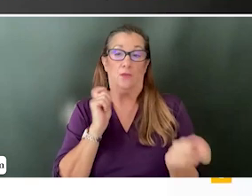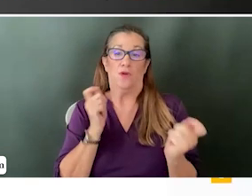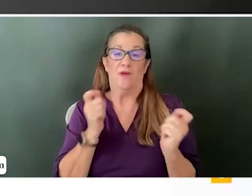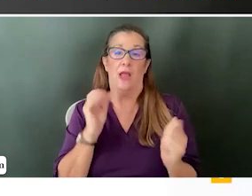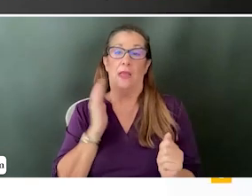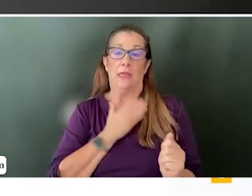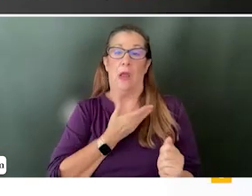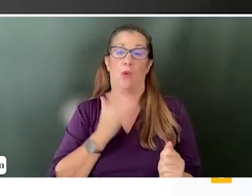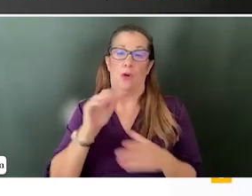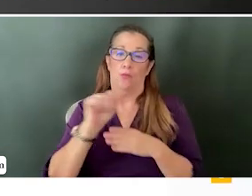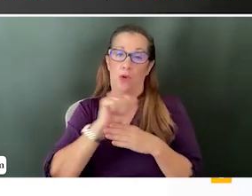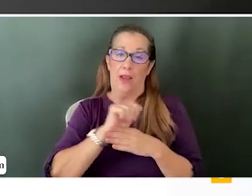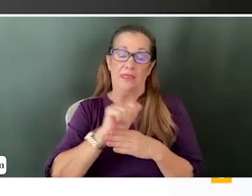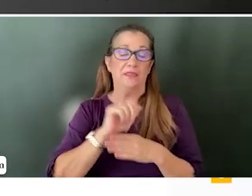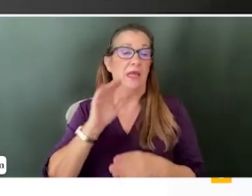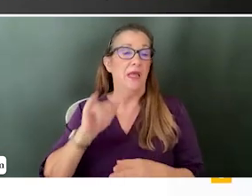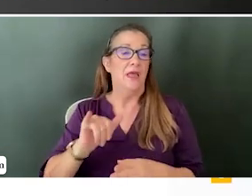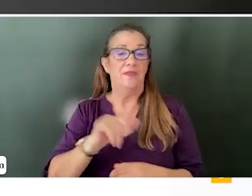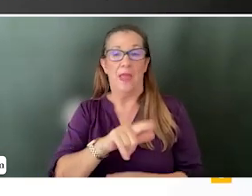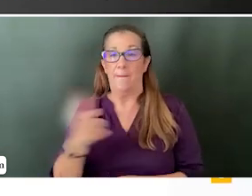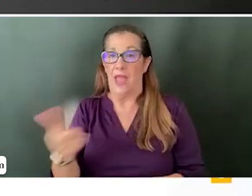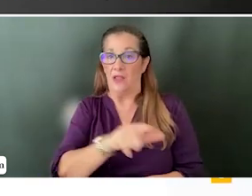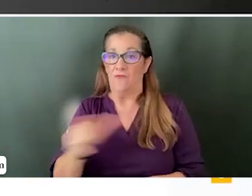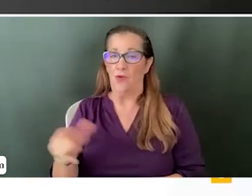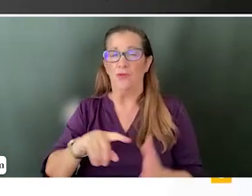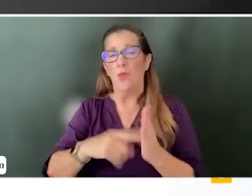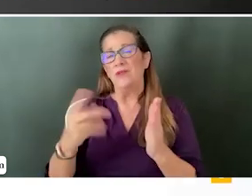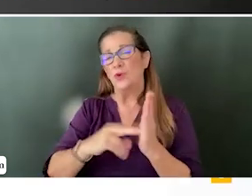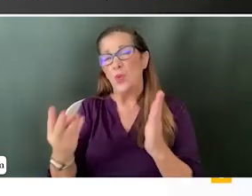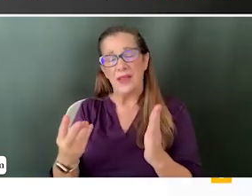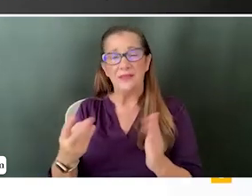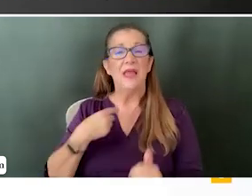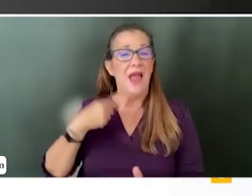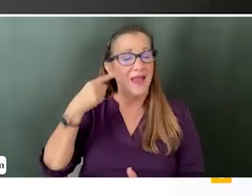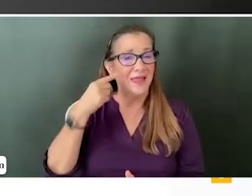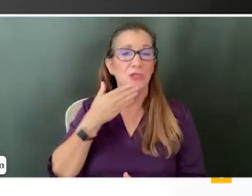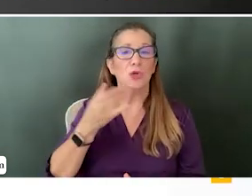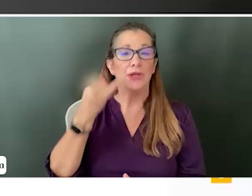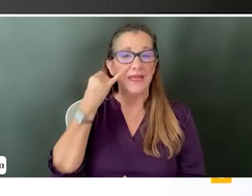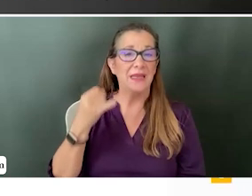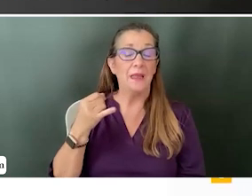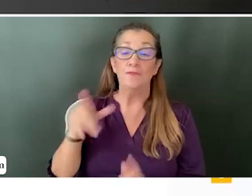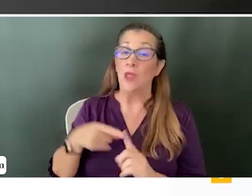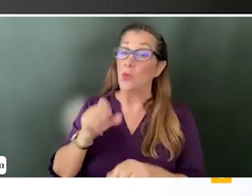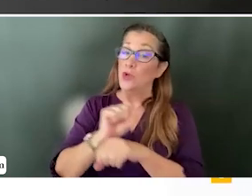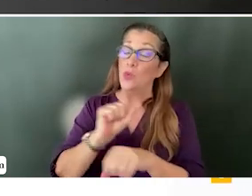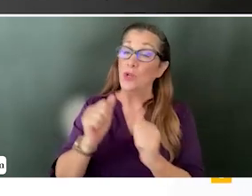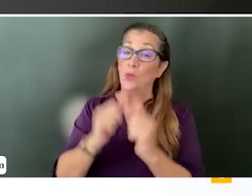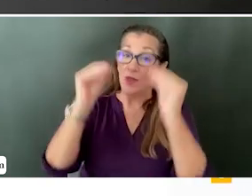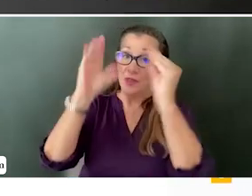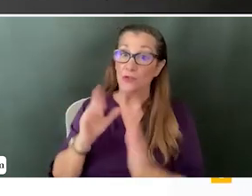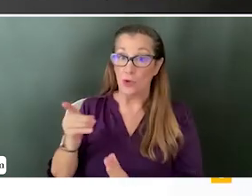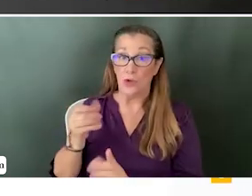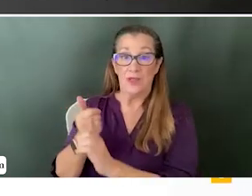Um, but that back and forth once or twice is, I think, a good idea, especially when you're dealing with an instructor who is just learning.